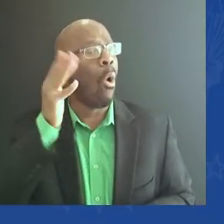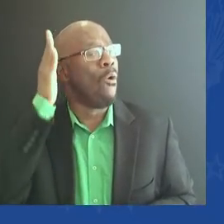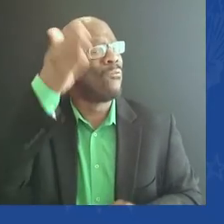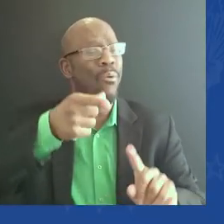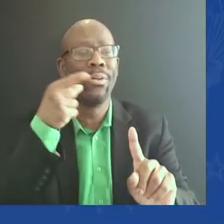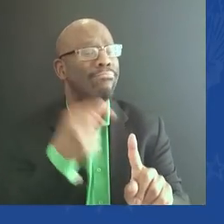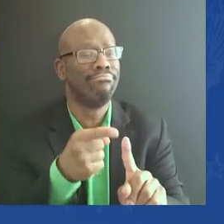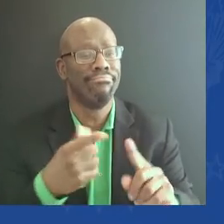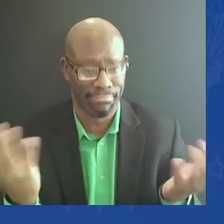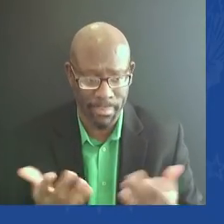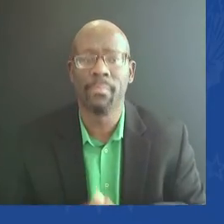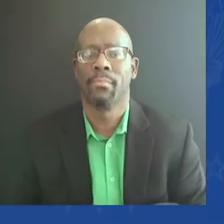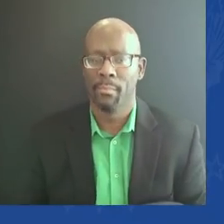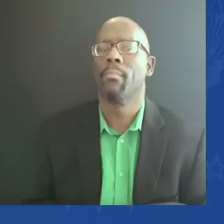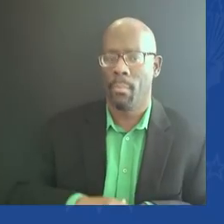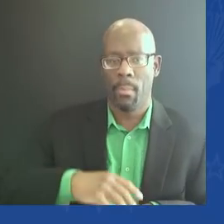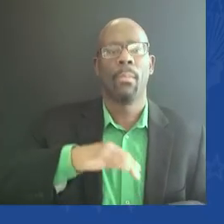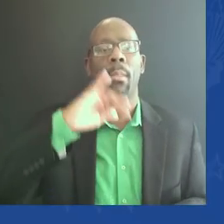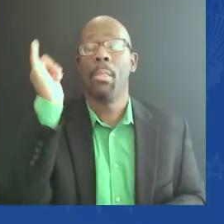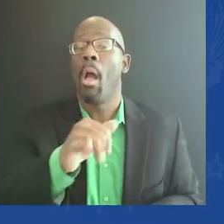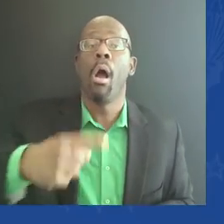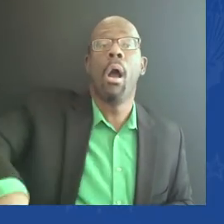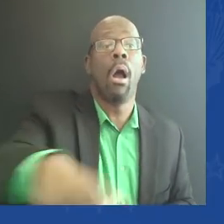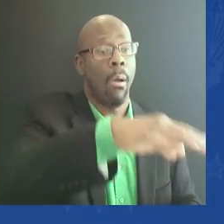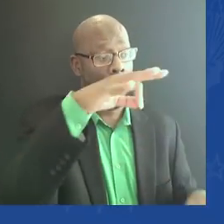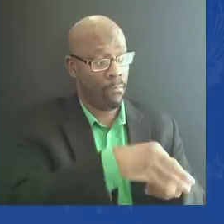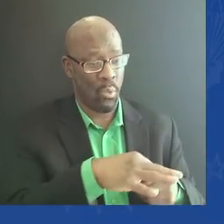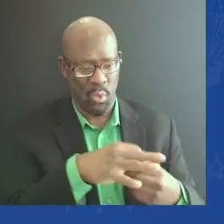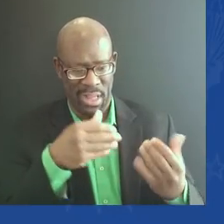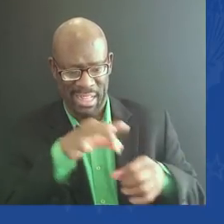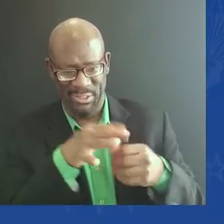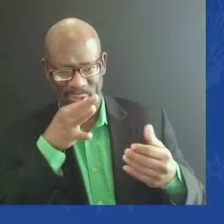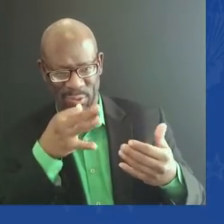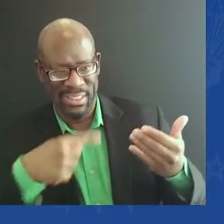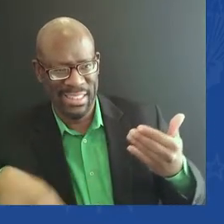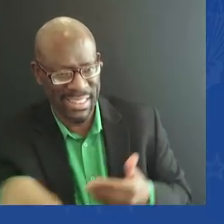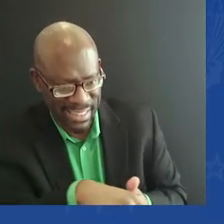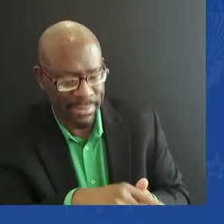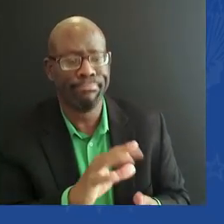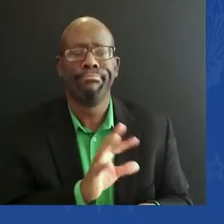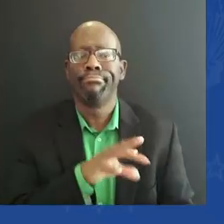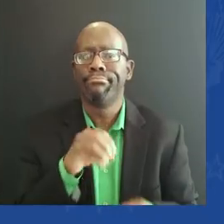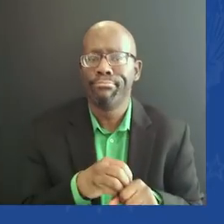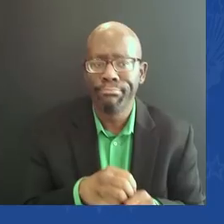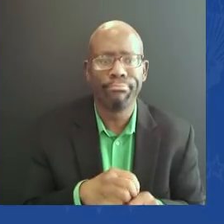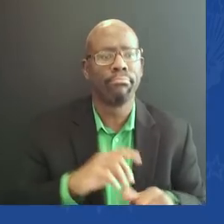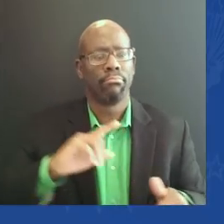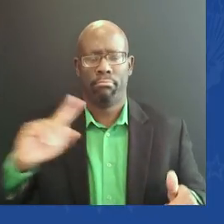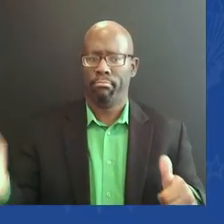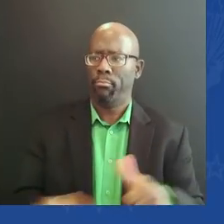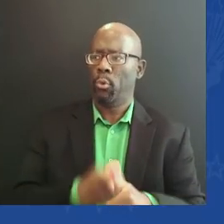that I announced on Thursday includes, for the first time ever, sever- -- several billion dollars to help strengthen the supply chains